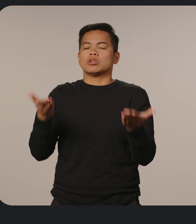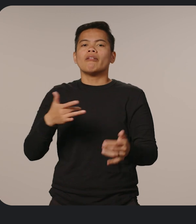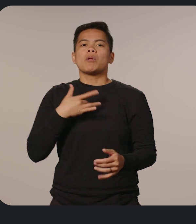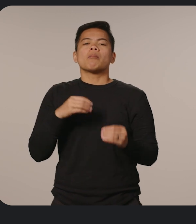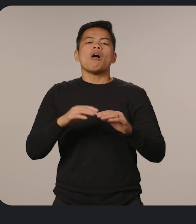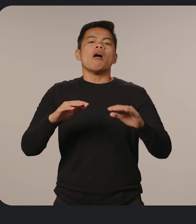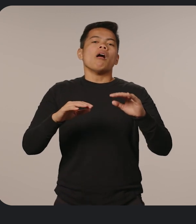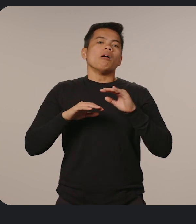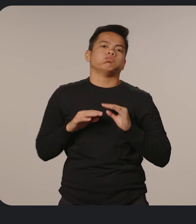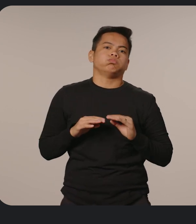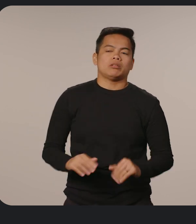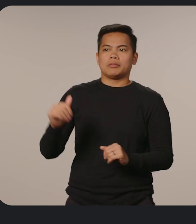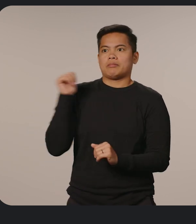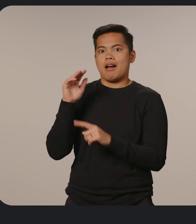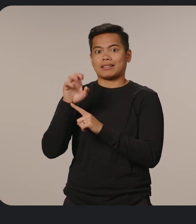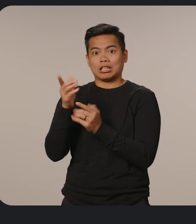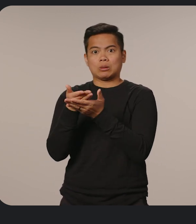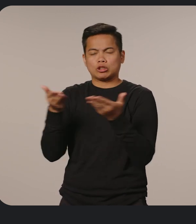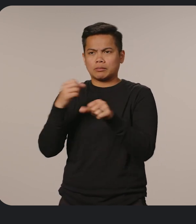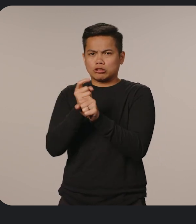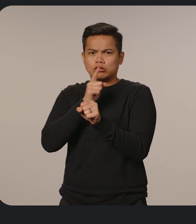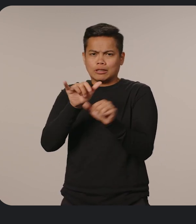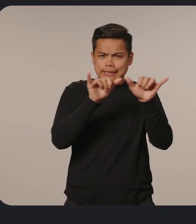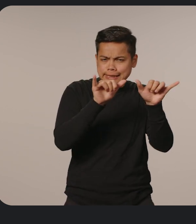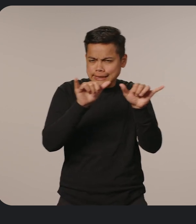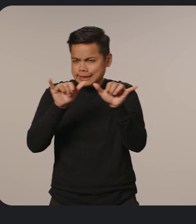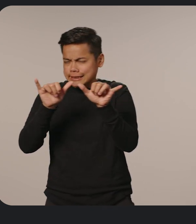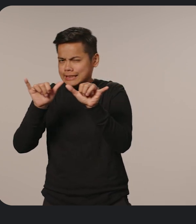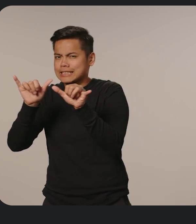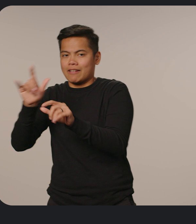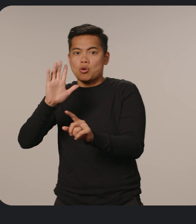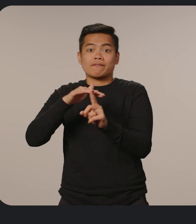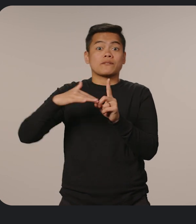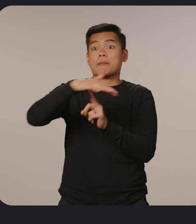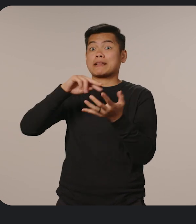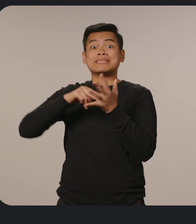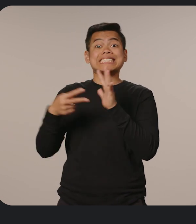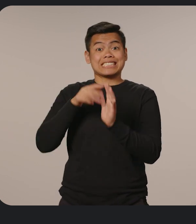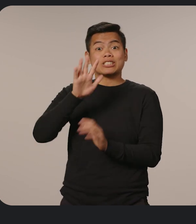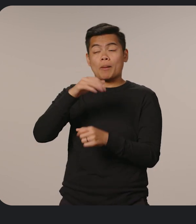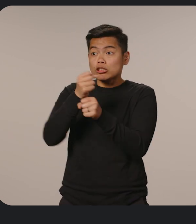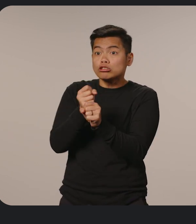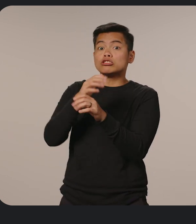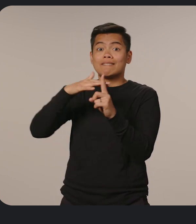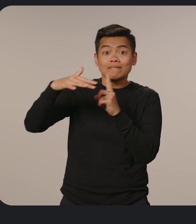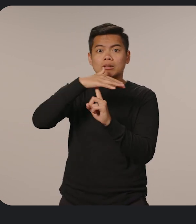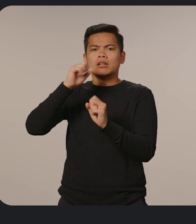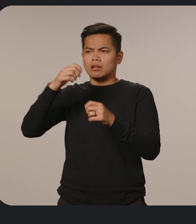that your back end resources are consistent across all your environments so your production environment matches